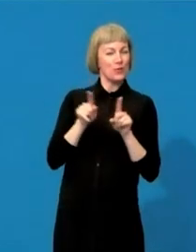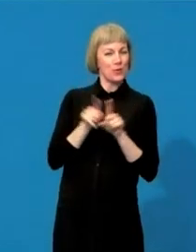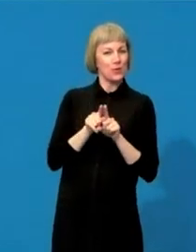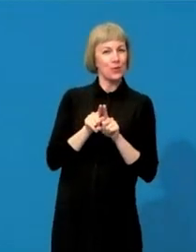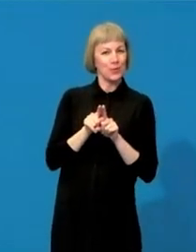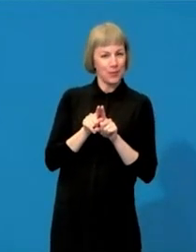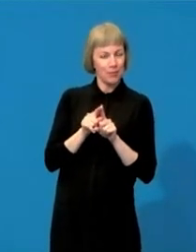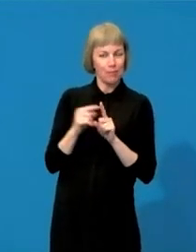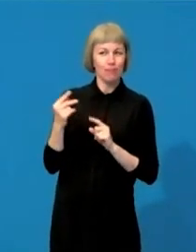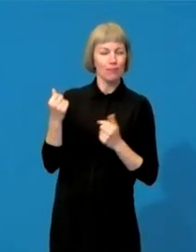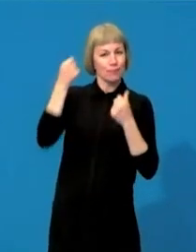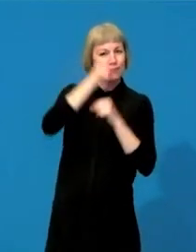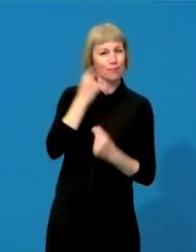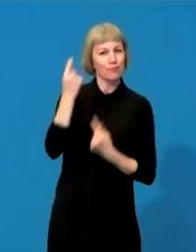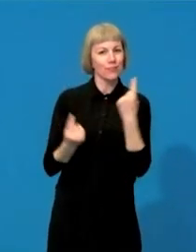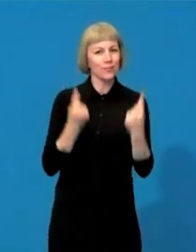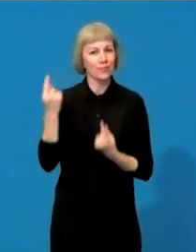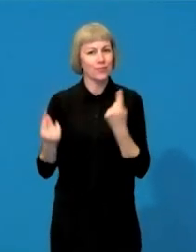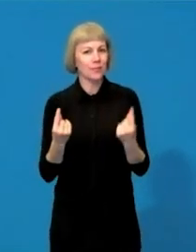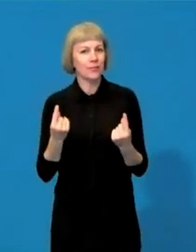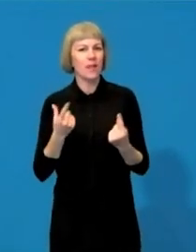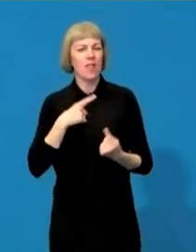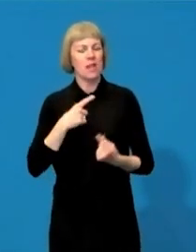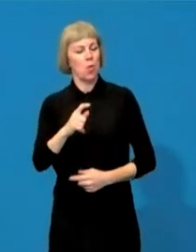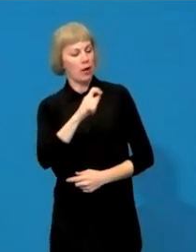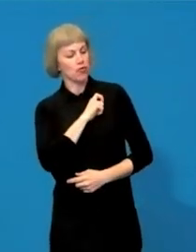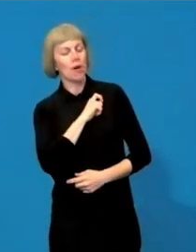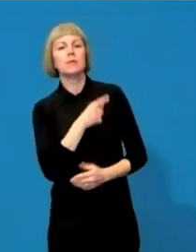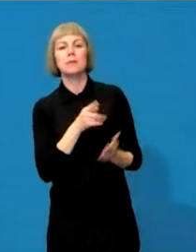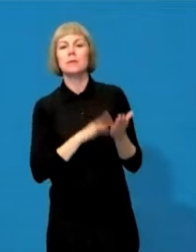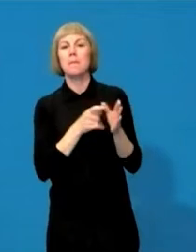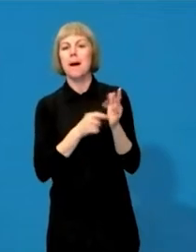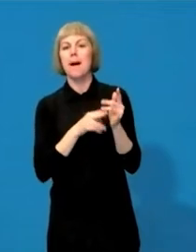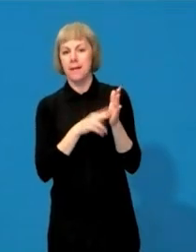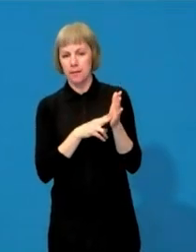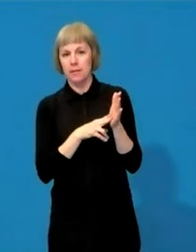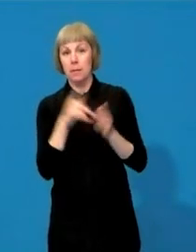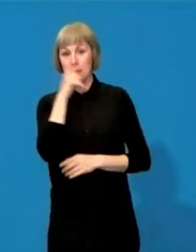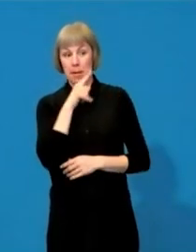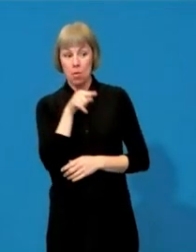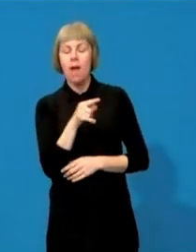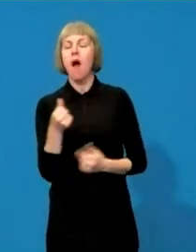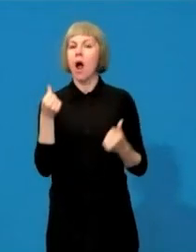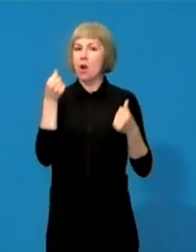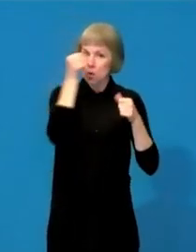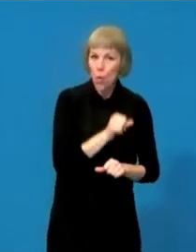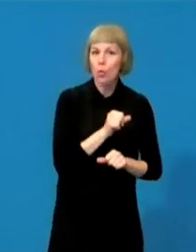And that's why I - that's one of the reasons why I trusted Marnin because they had people there that I knew and I'm familiar with, you know.